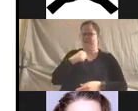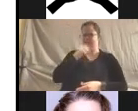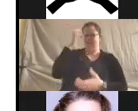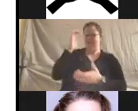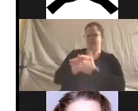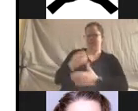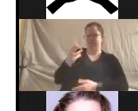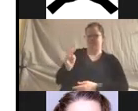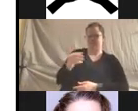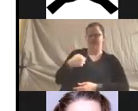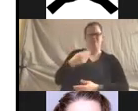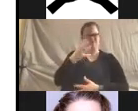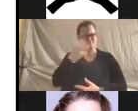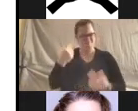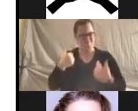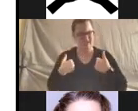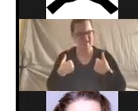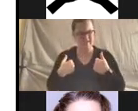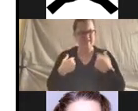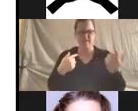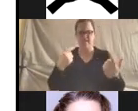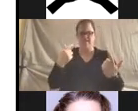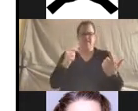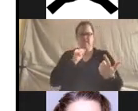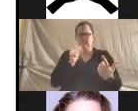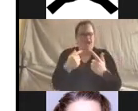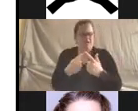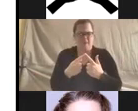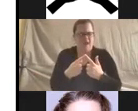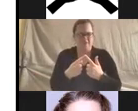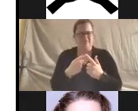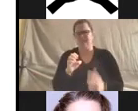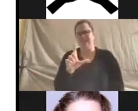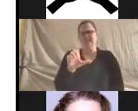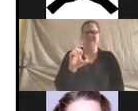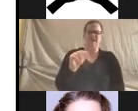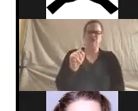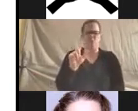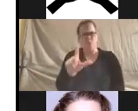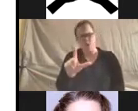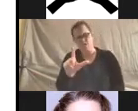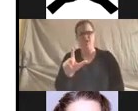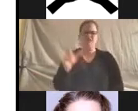like this isn't about electoral politics, this is about courage of the people